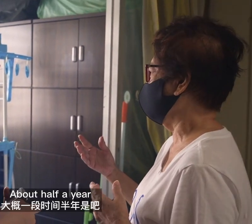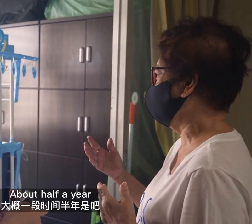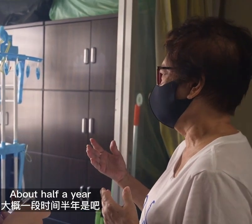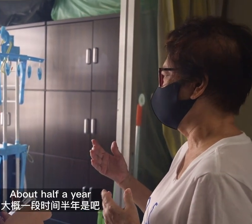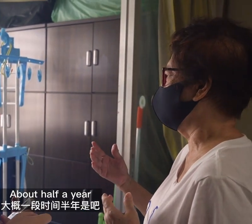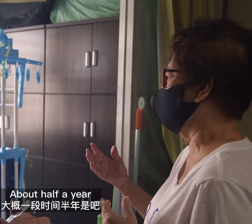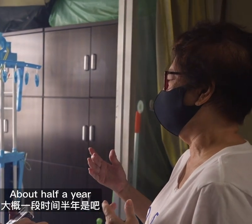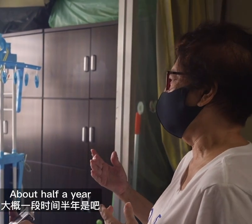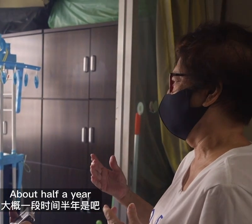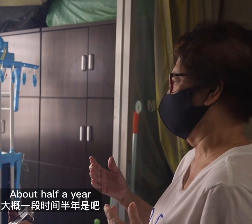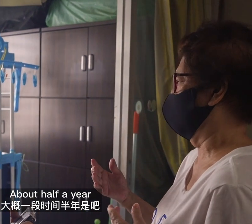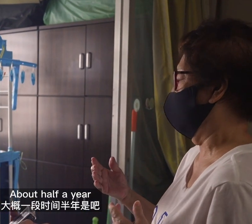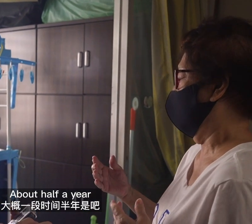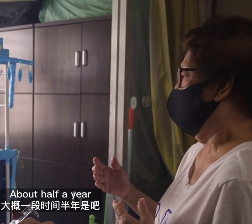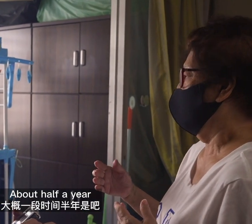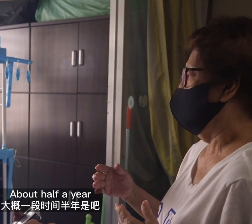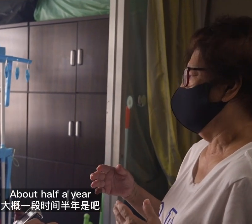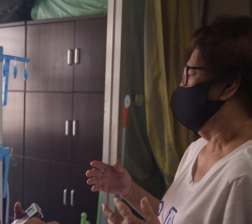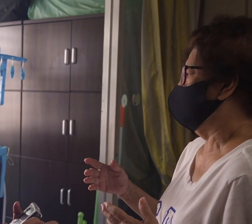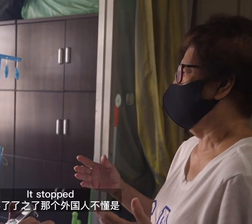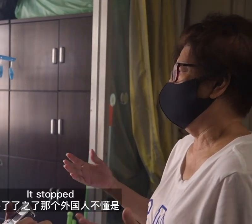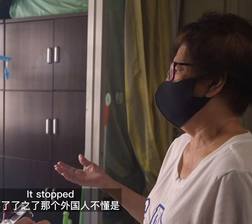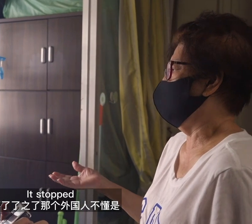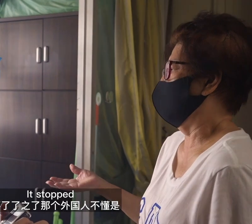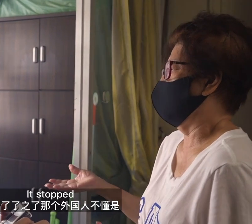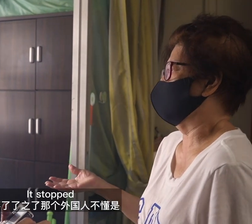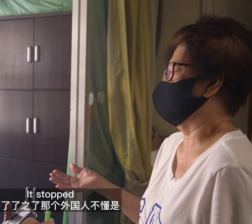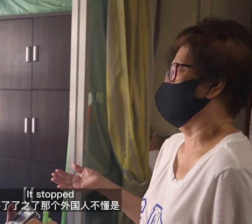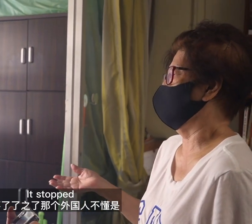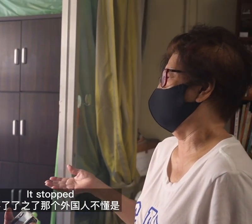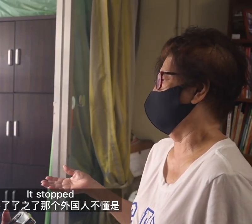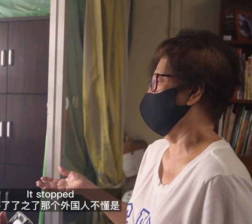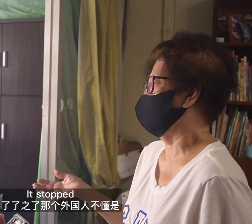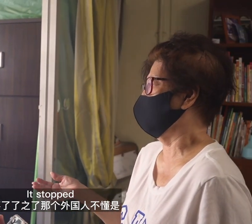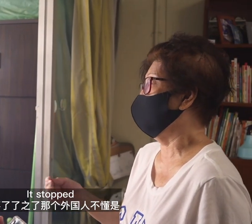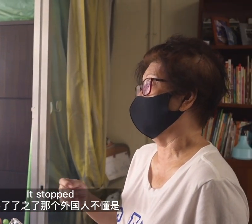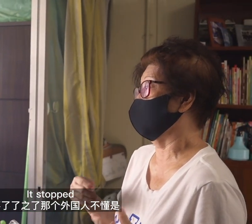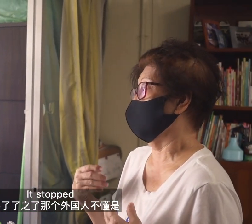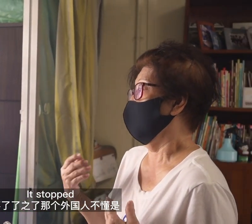About half a year It stopped